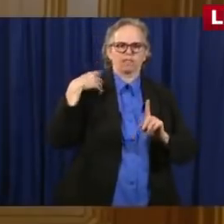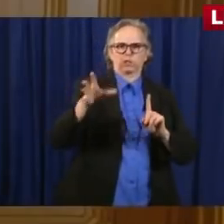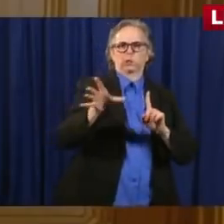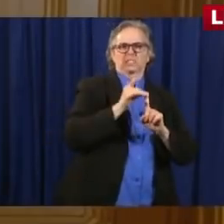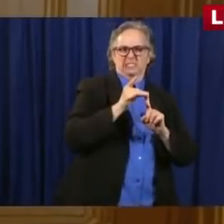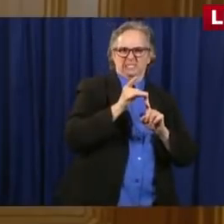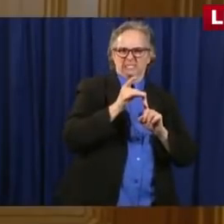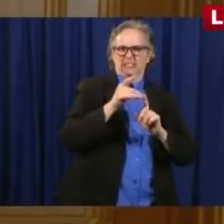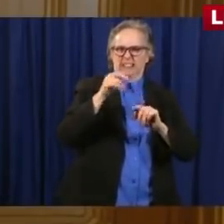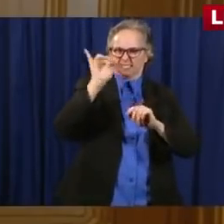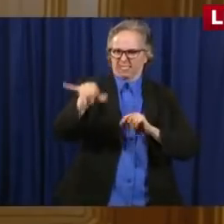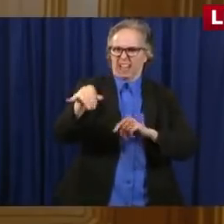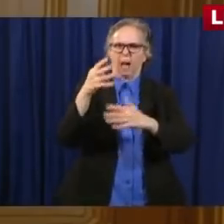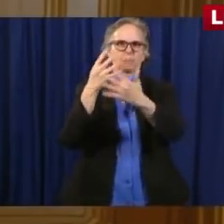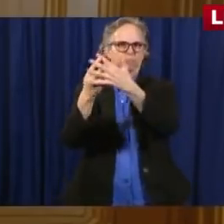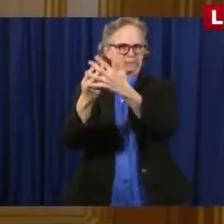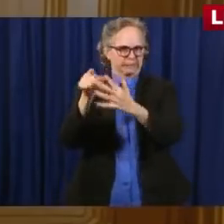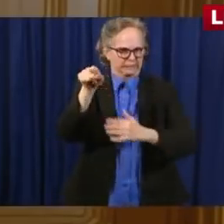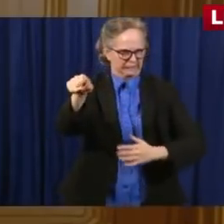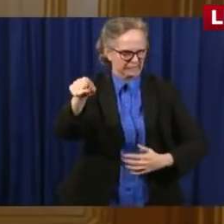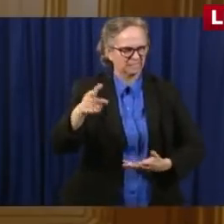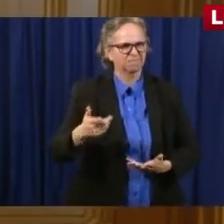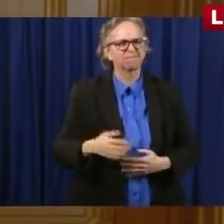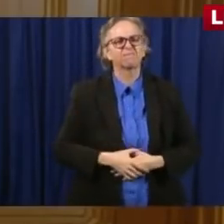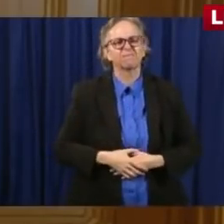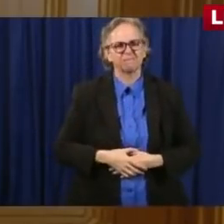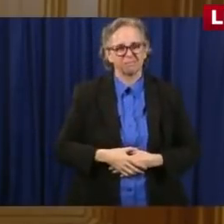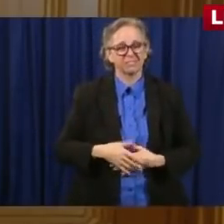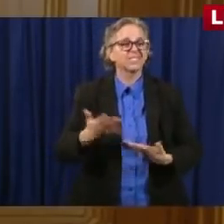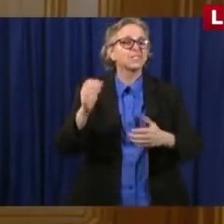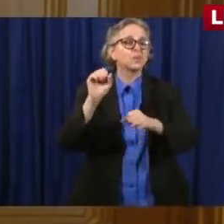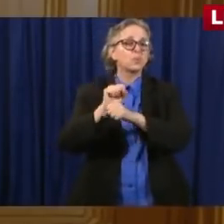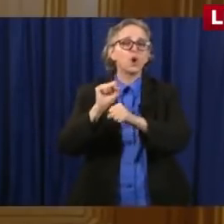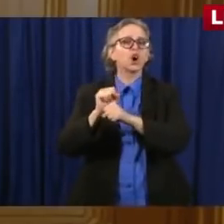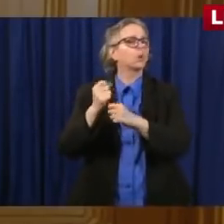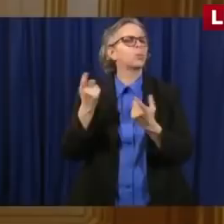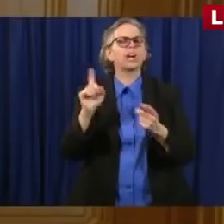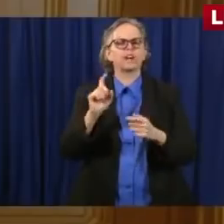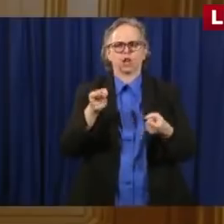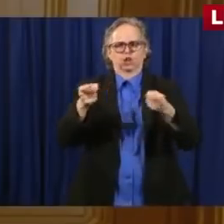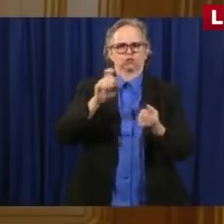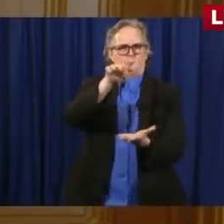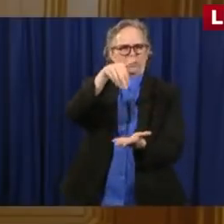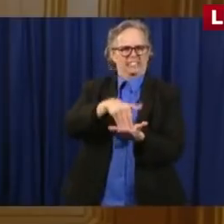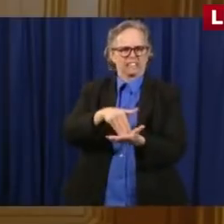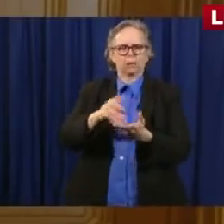AND WAS THE SECOND OFFICER TO TEST POSITIVE IN THE MARION FACILITY.